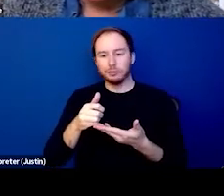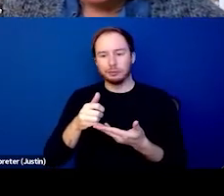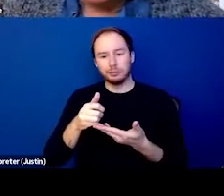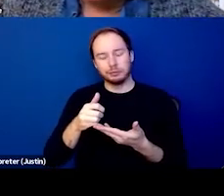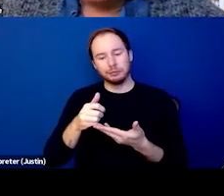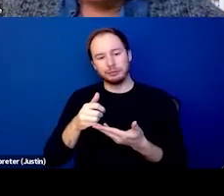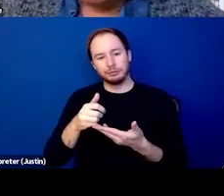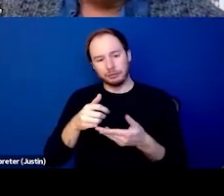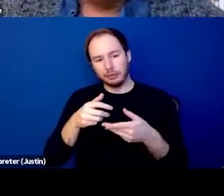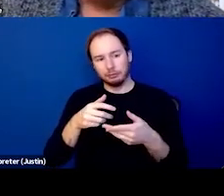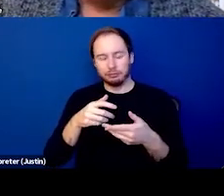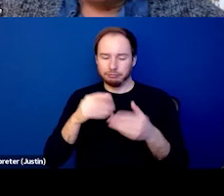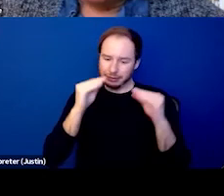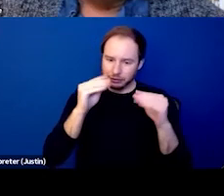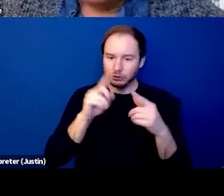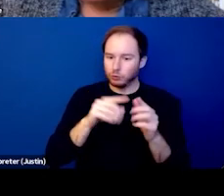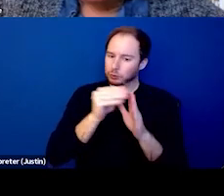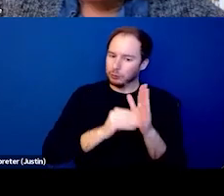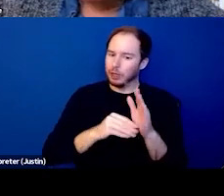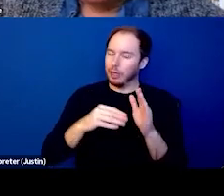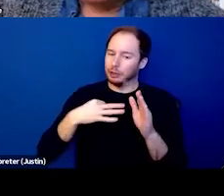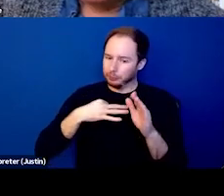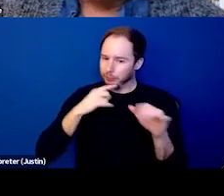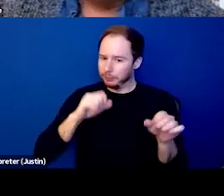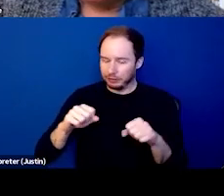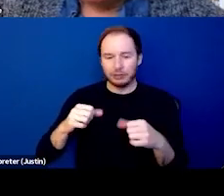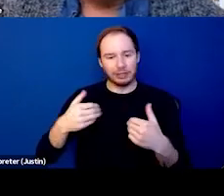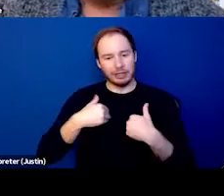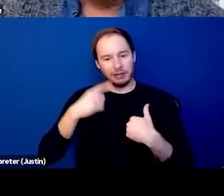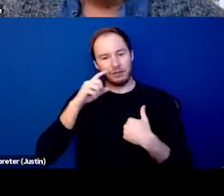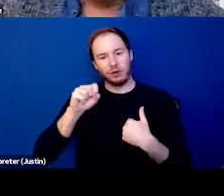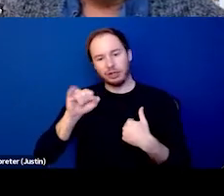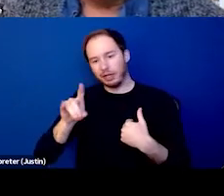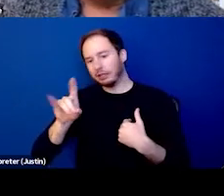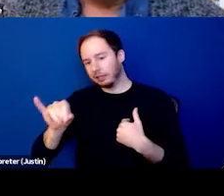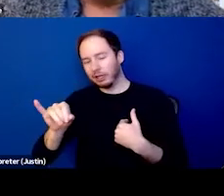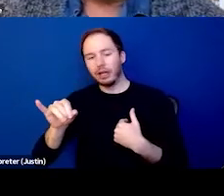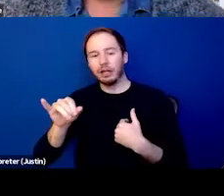for which they are eligible for? Any tips on including your Social Security office